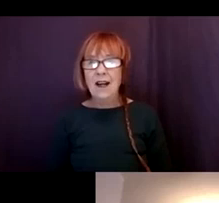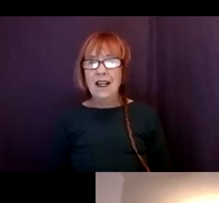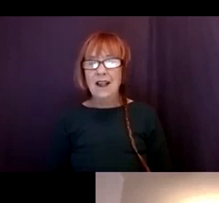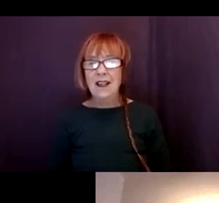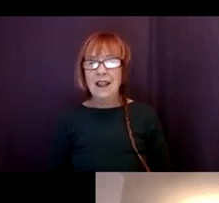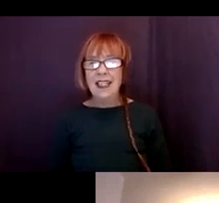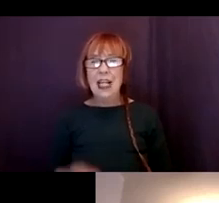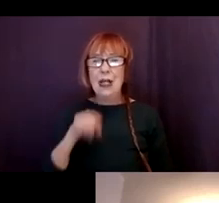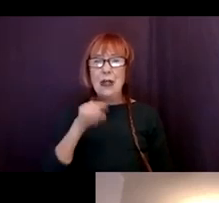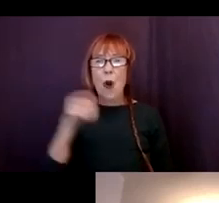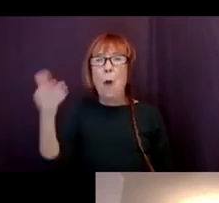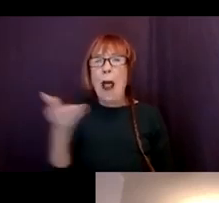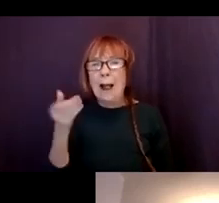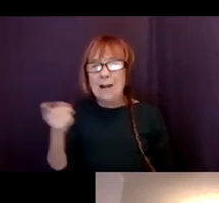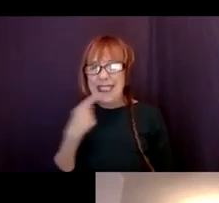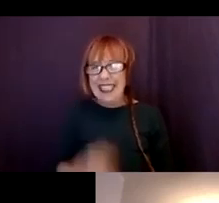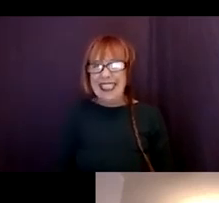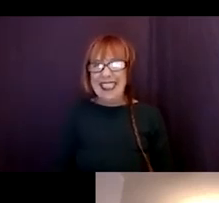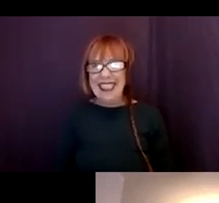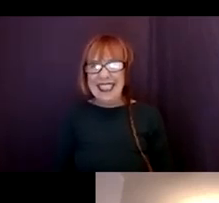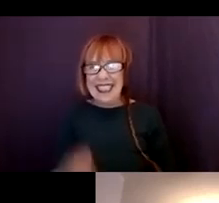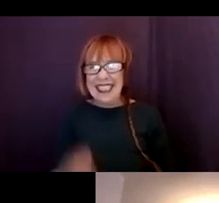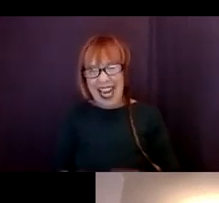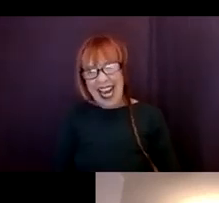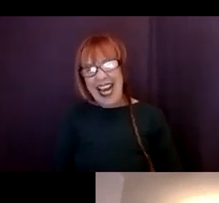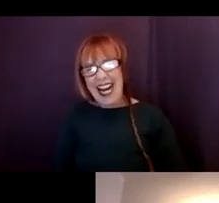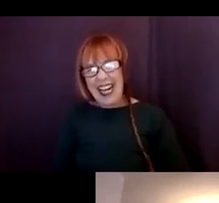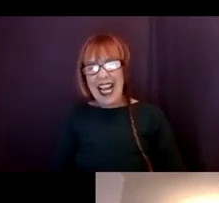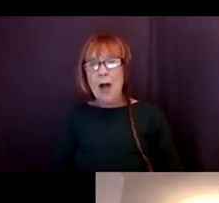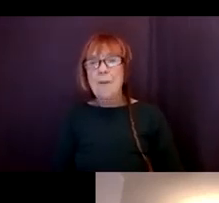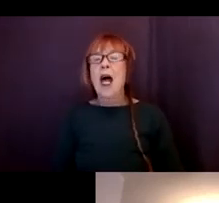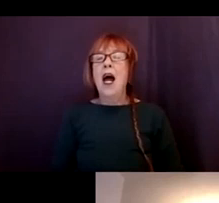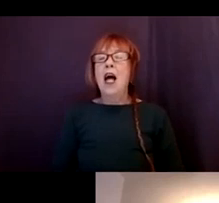DAVID - So Ranjani, you have a question?